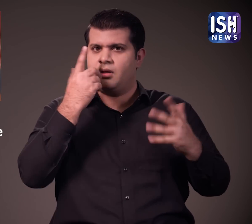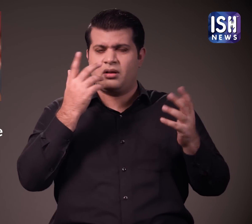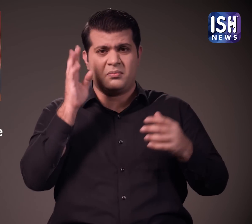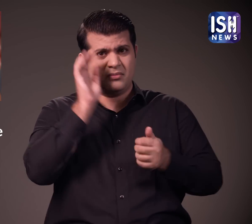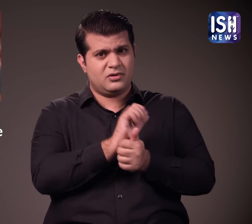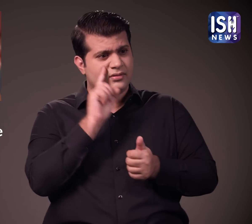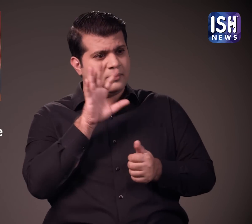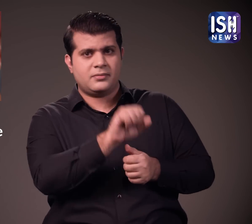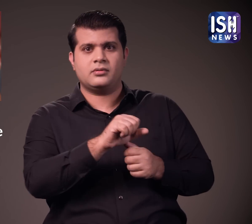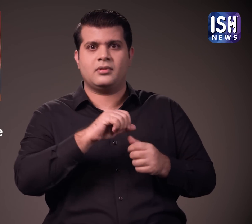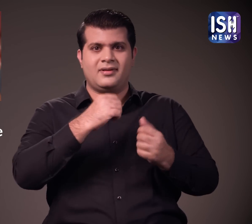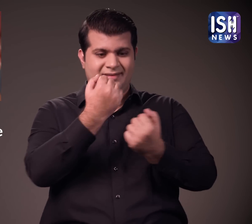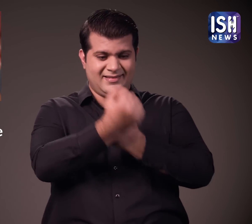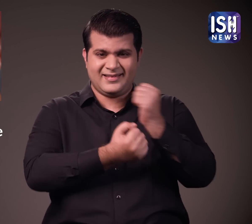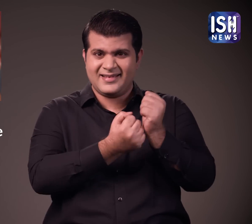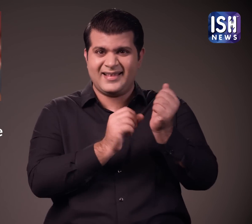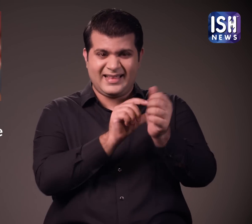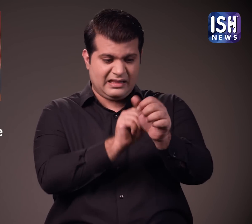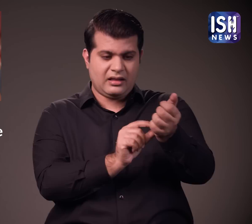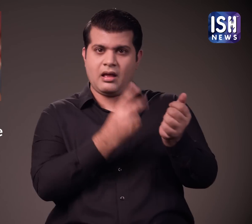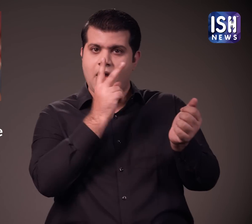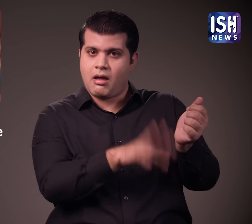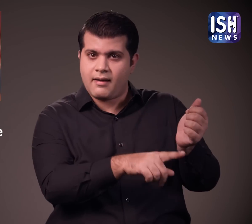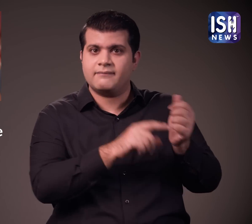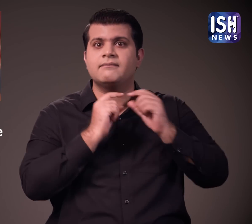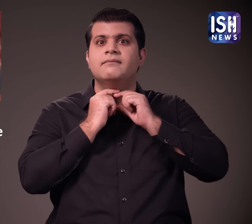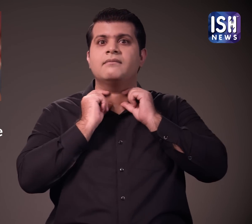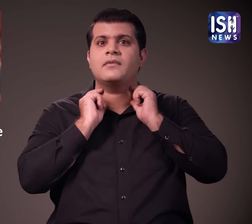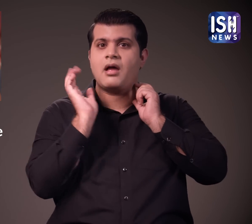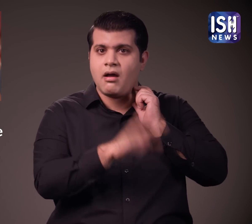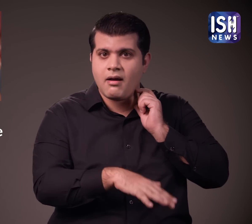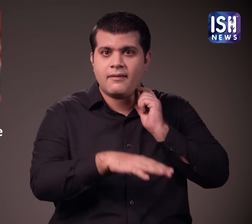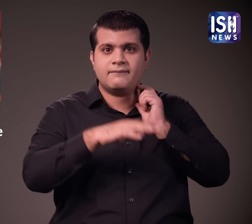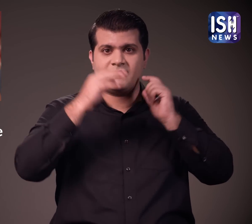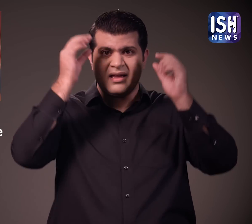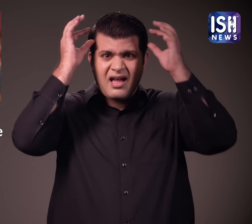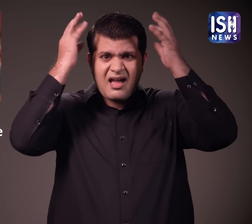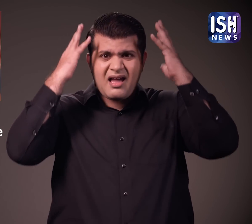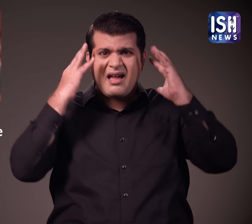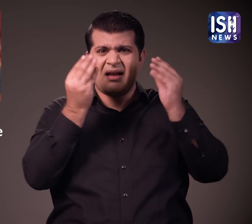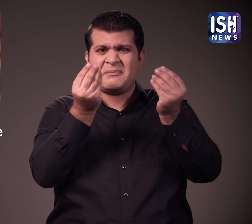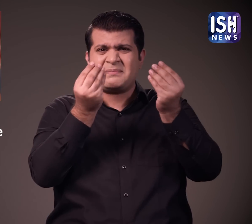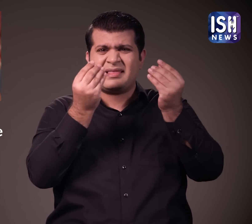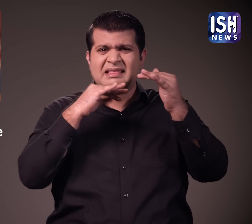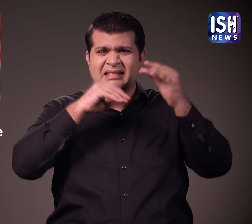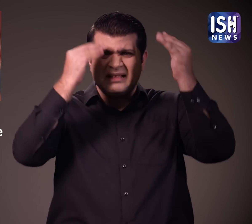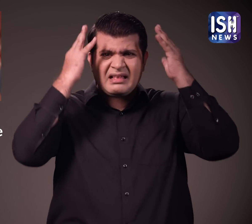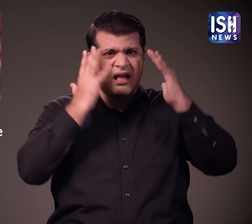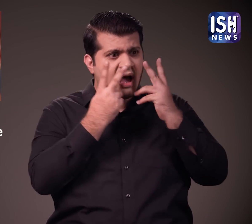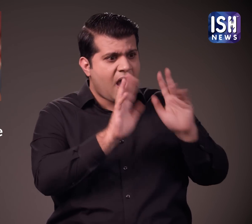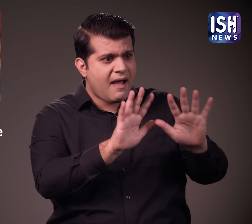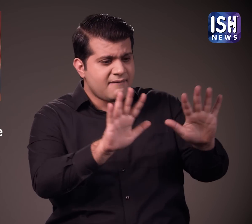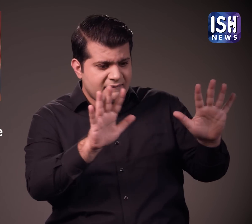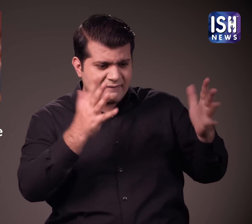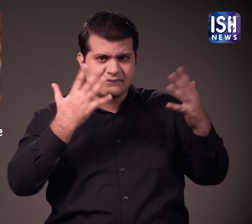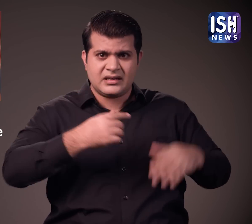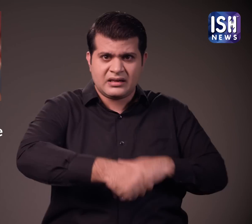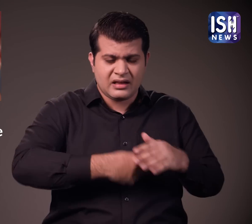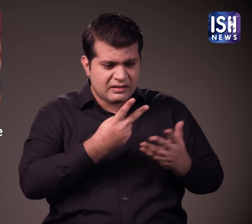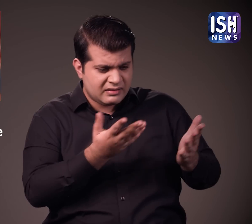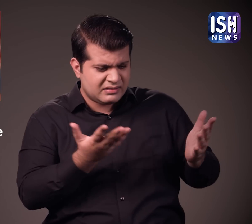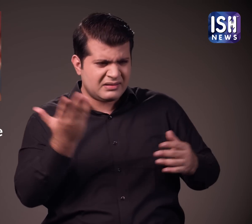Police were able to identify her as she had duct tape still wrapped around her wrist and neck, her hair were covered in mud.